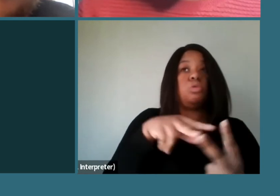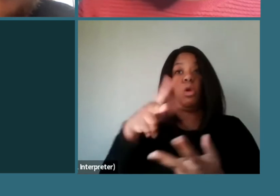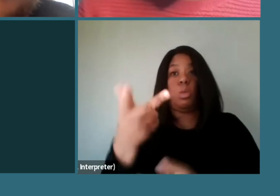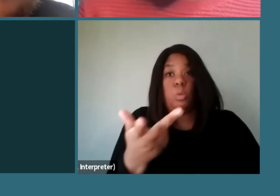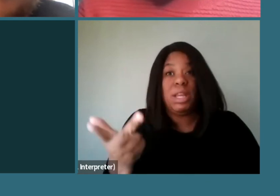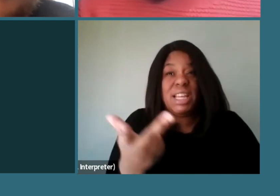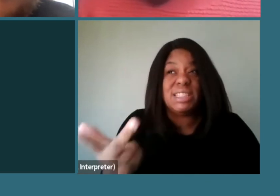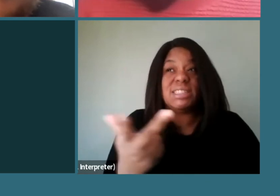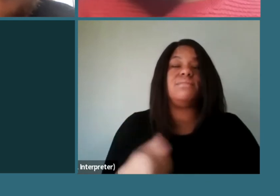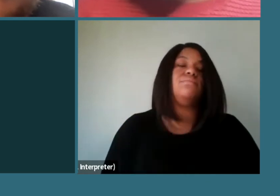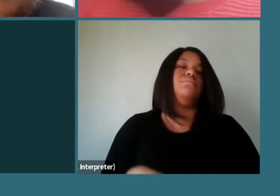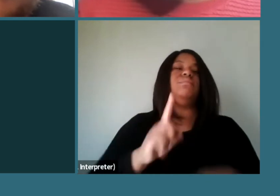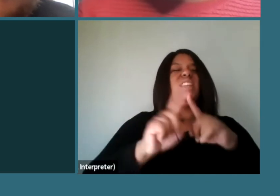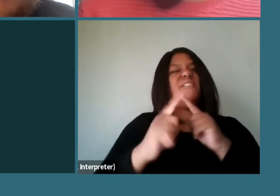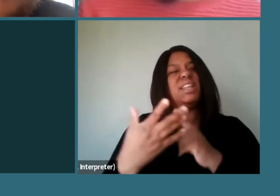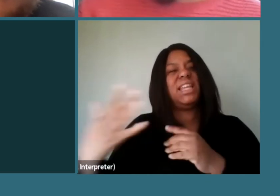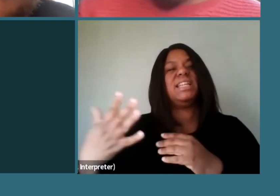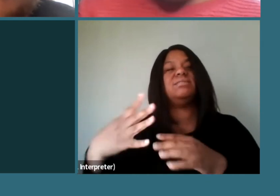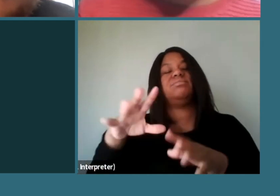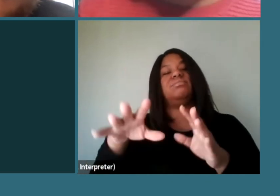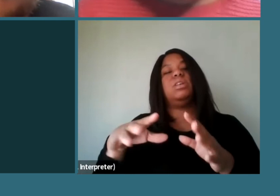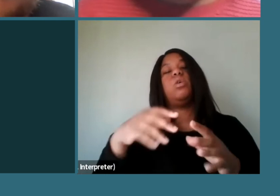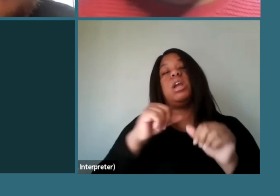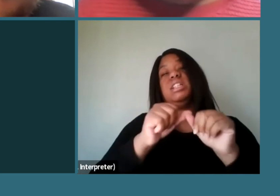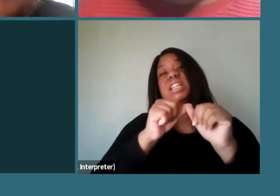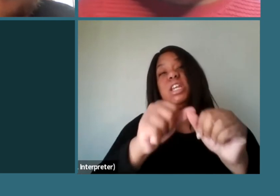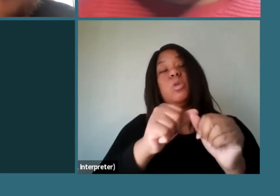things, like taking these lists or even continuing with the workbook to do